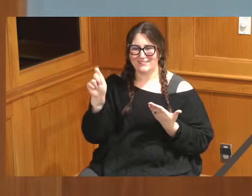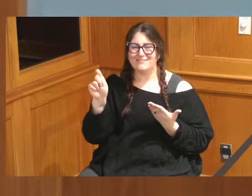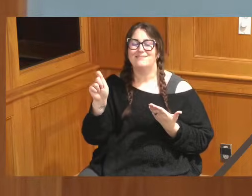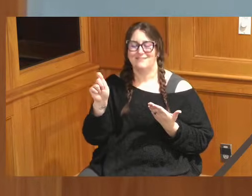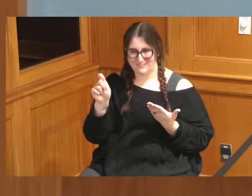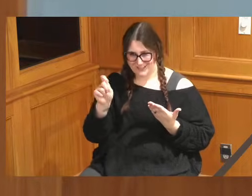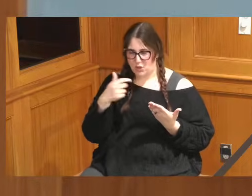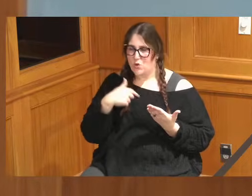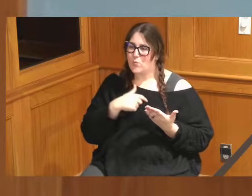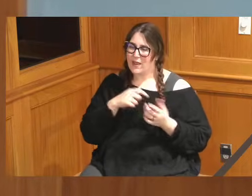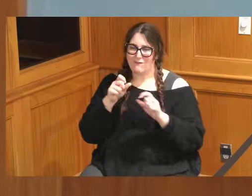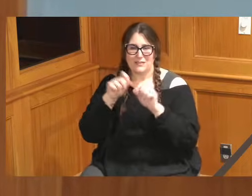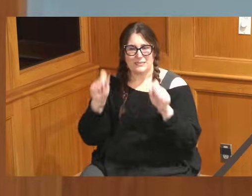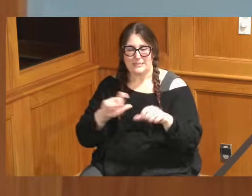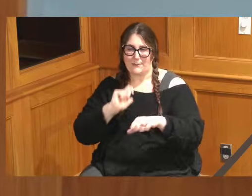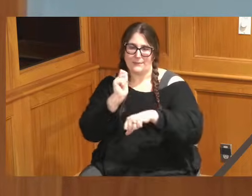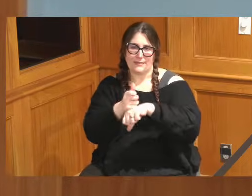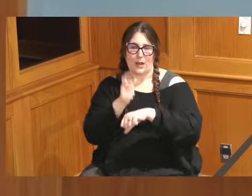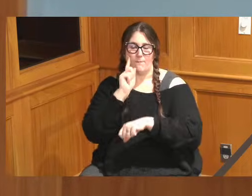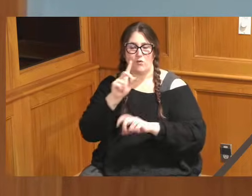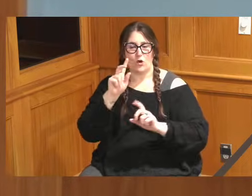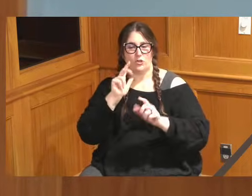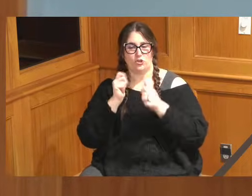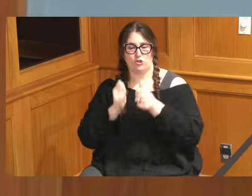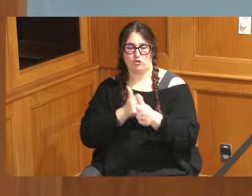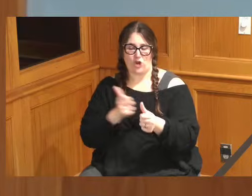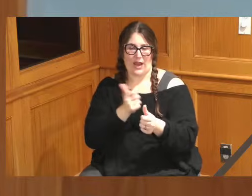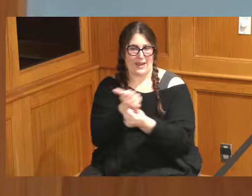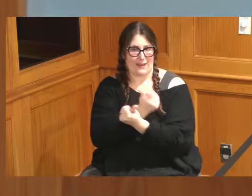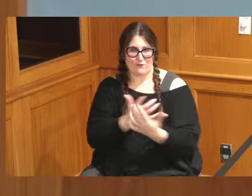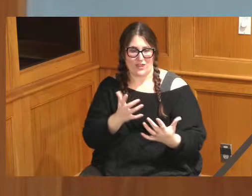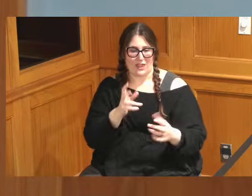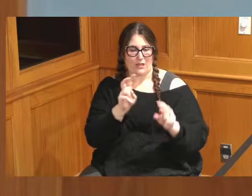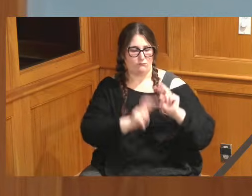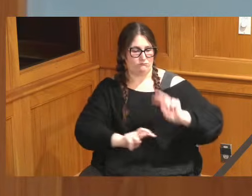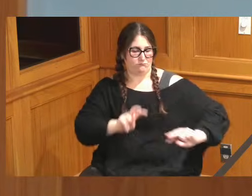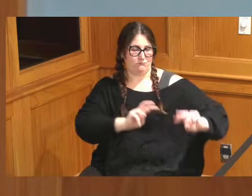robust system we've set up to to track those and that's how they would get credit for we